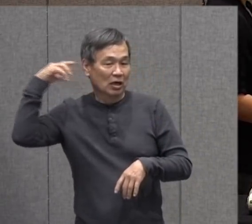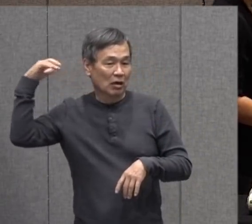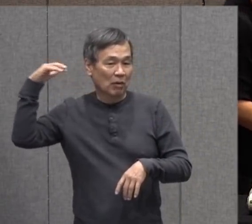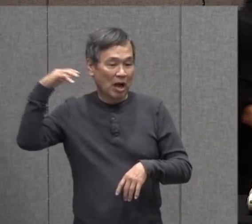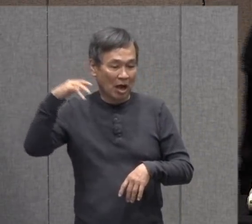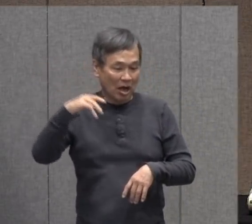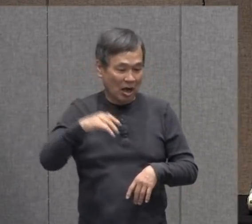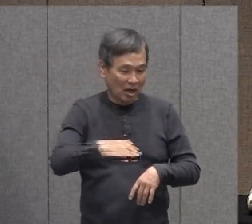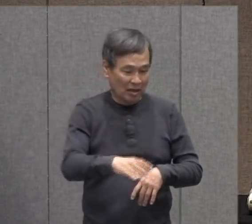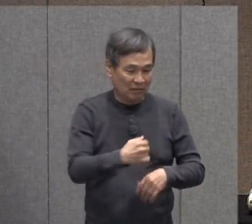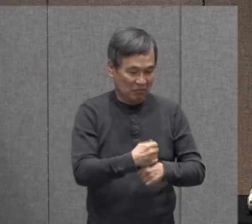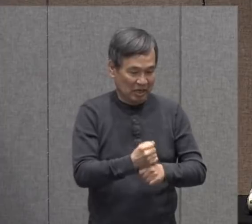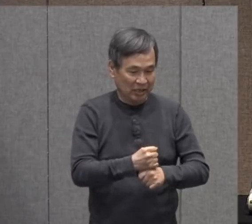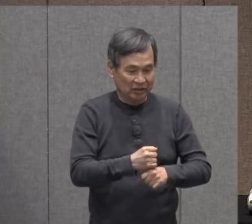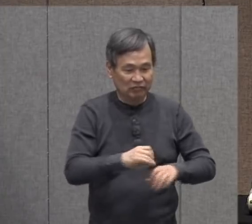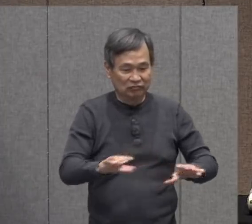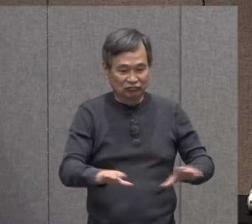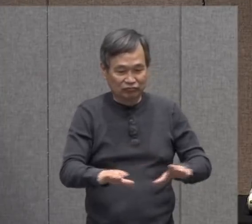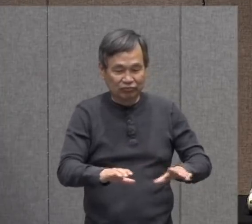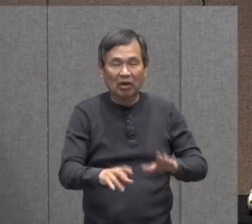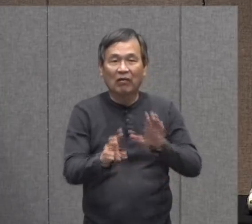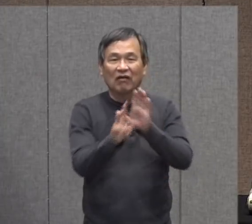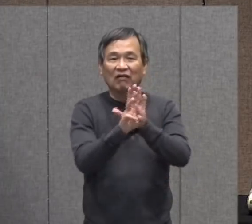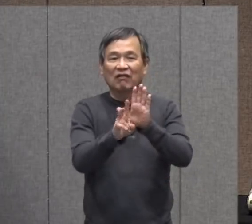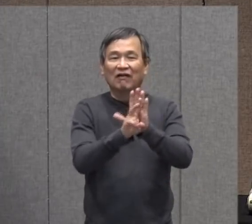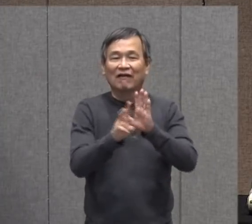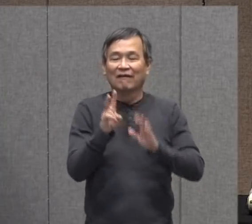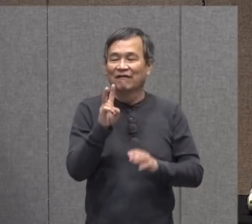We also talked about energy transfer.